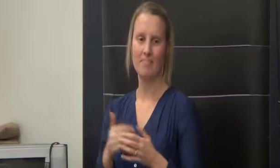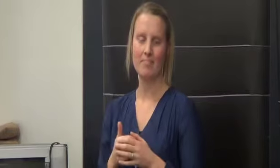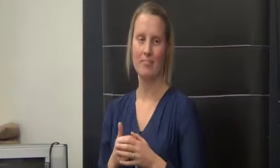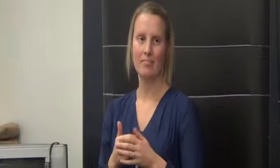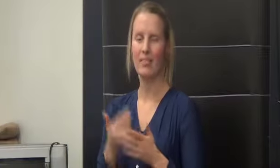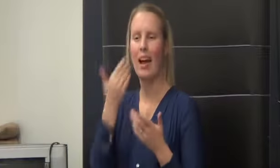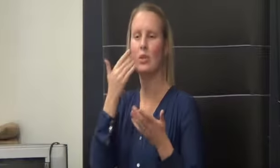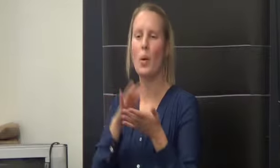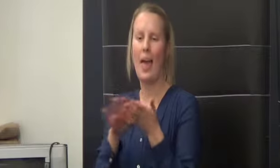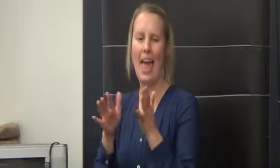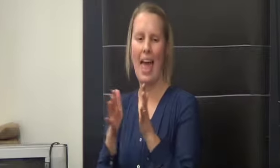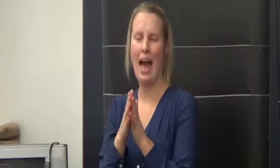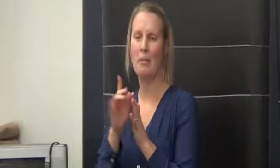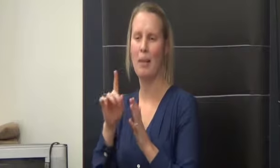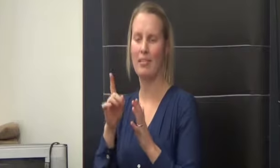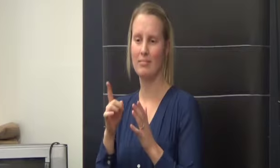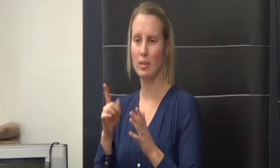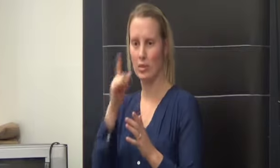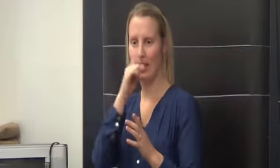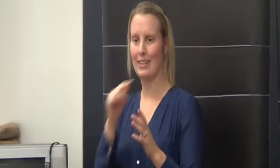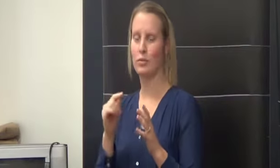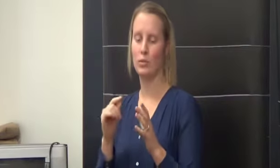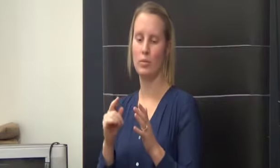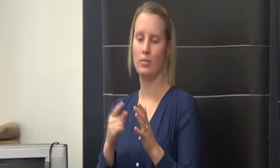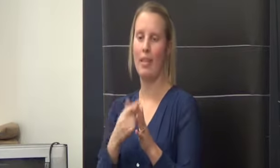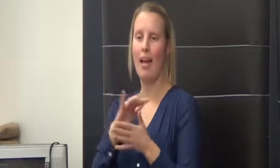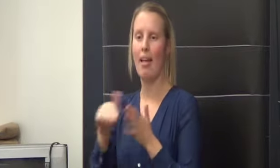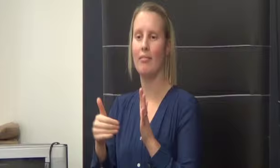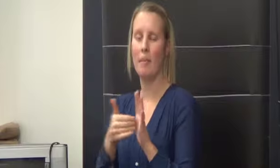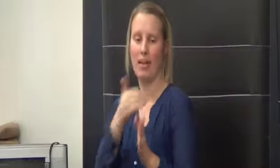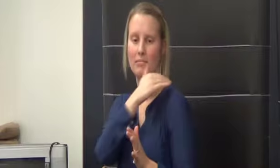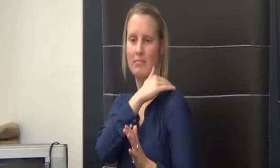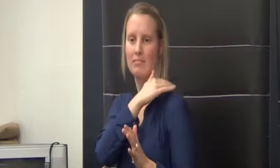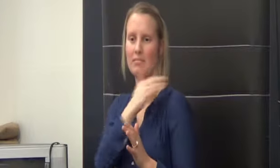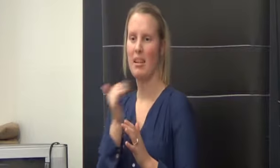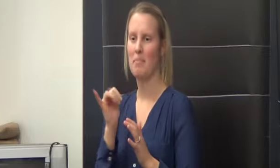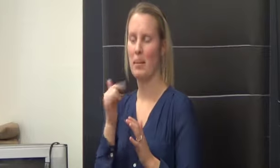it is but there's definitely a way of doing the alphabet in haptics, so you might do 'M just came in'.